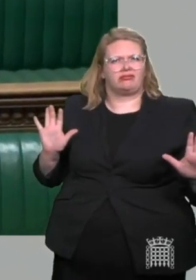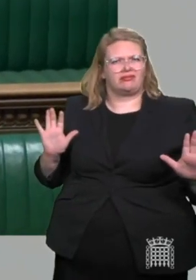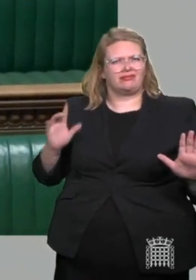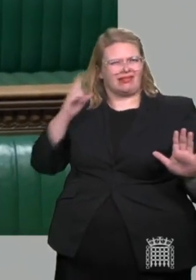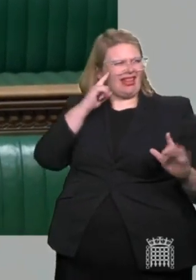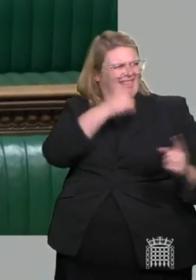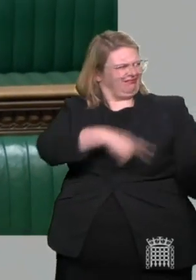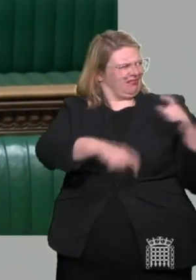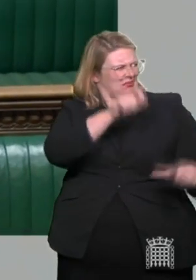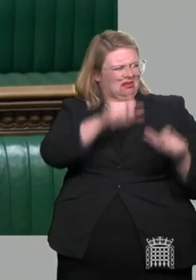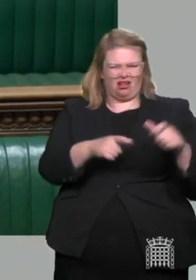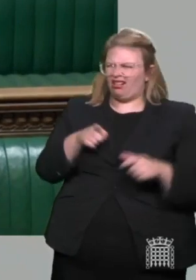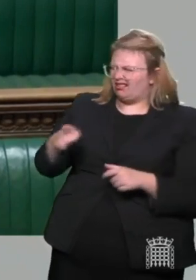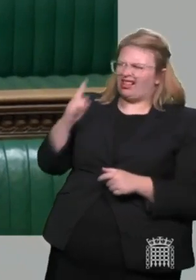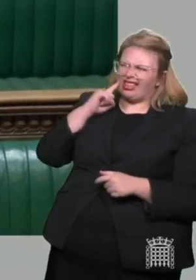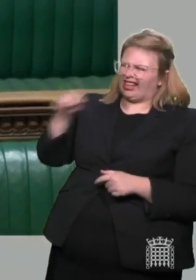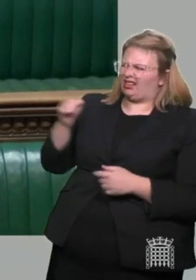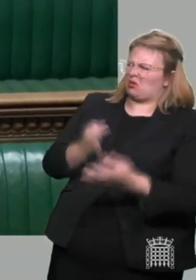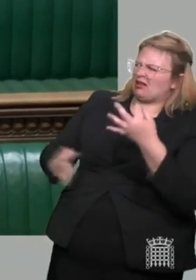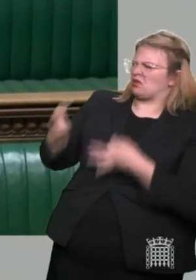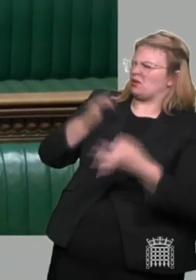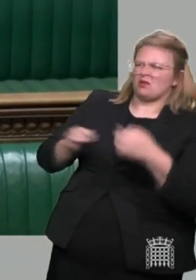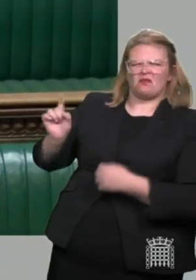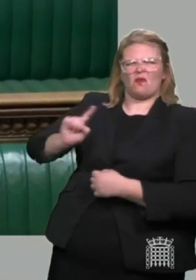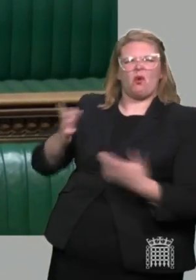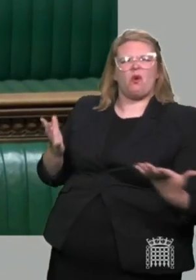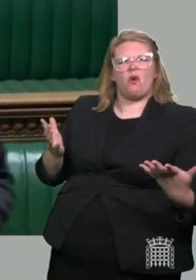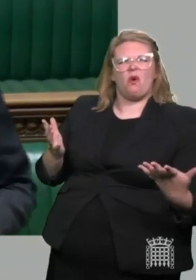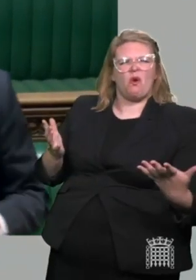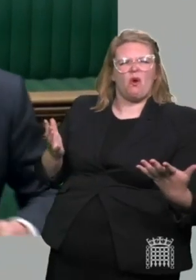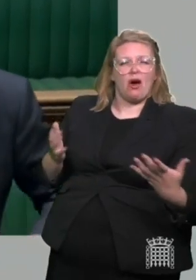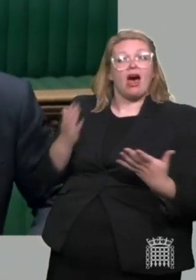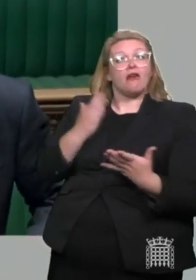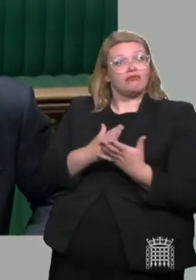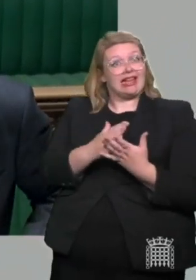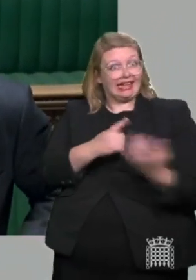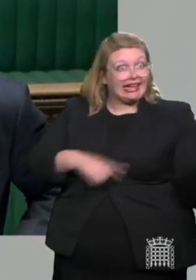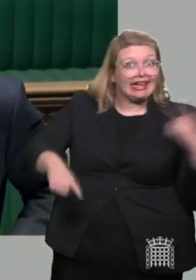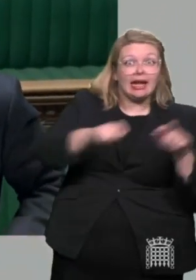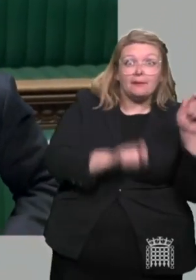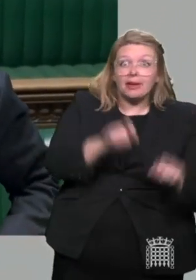focusing on this issue, when what people want to know is what plans a Labour Government might have